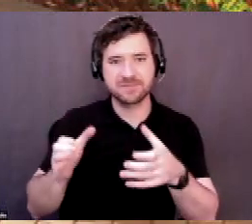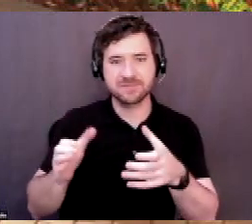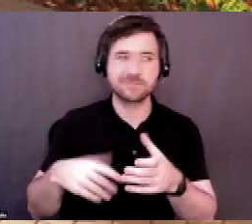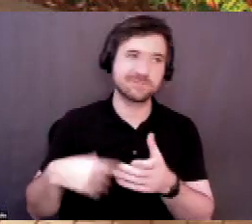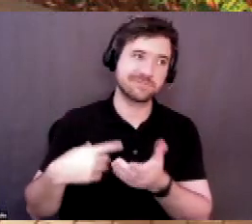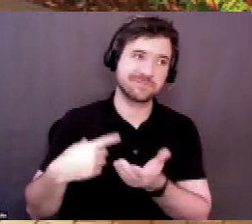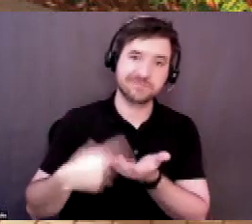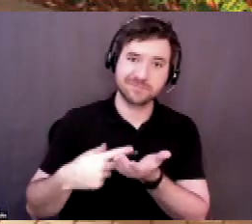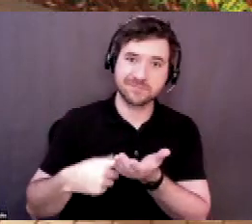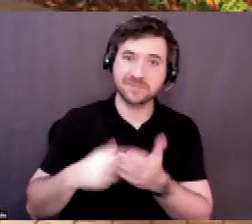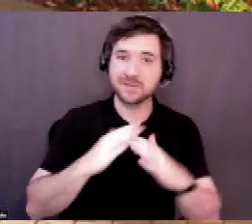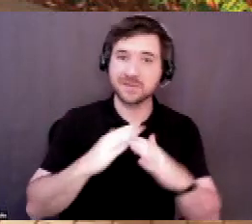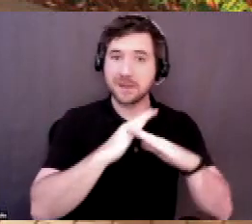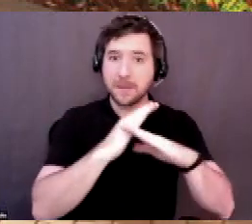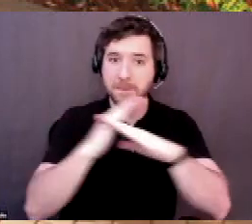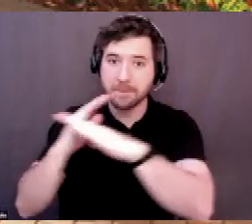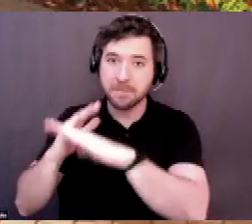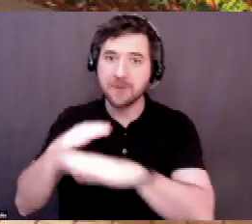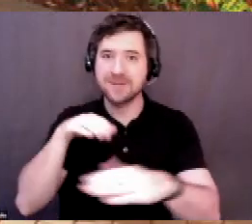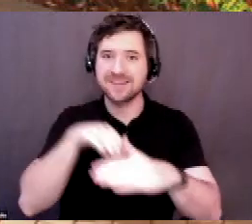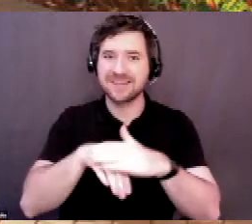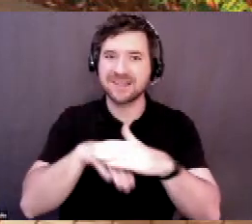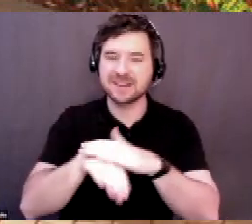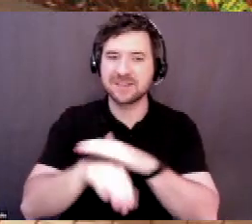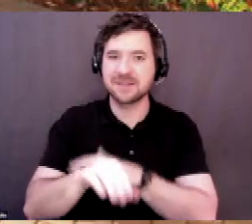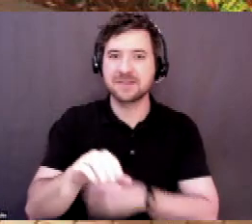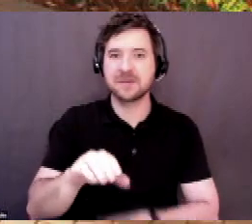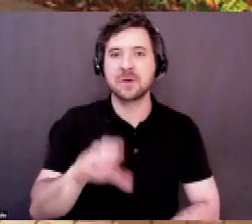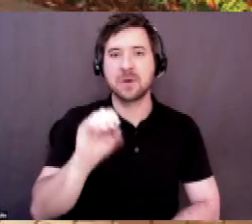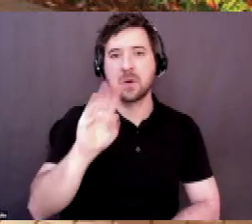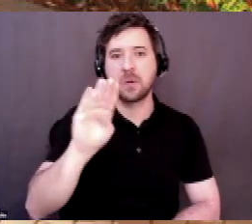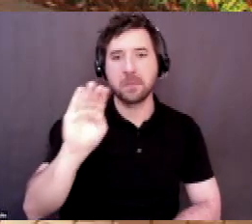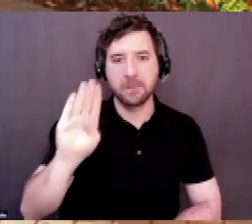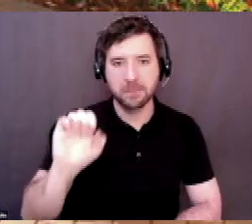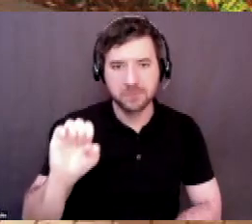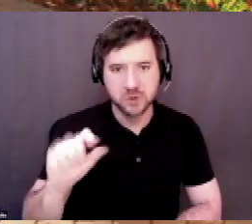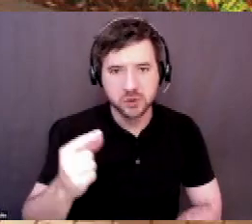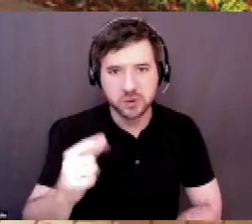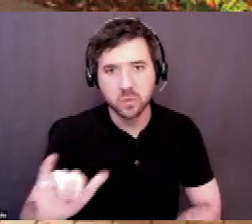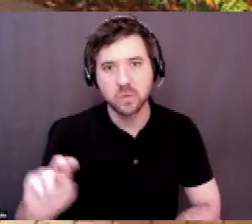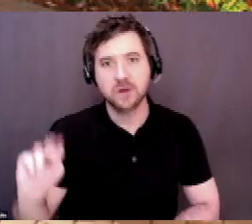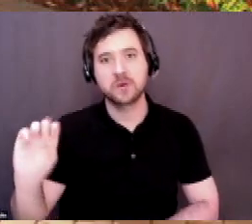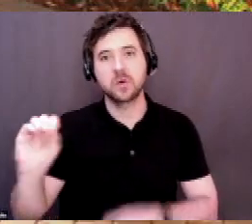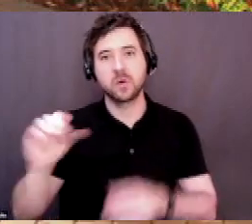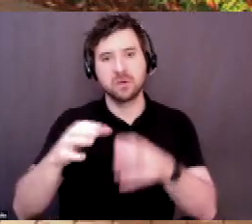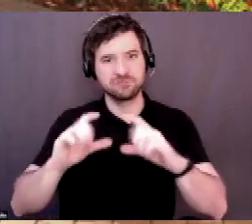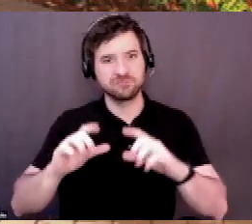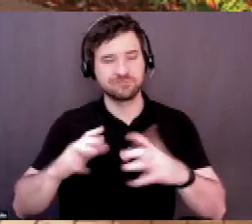to gynecologic care and obstetric care. Looking back, I always used to say,